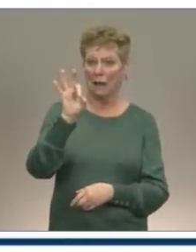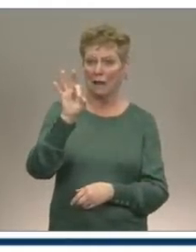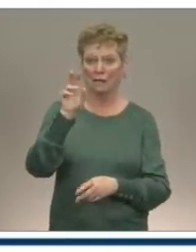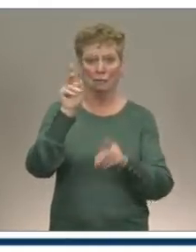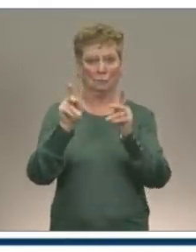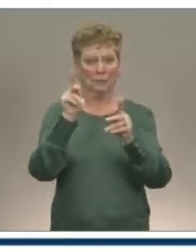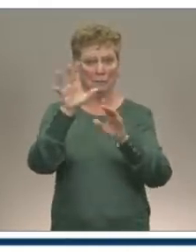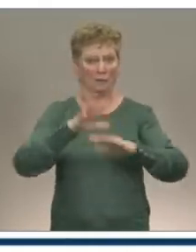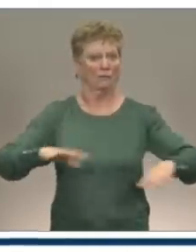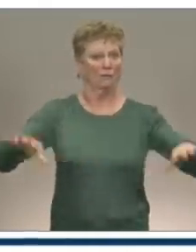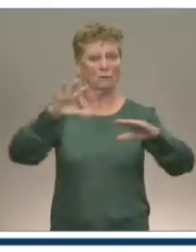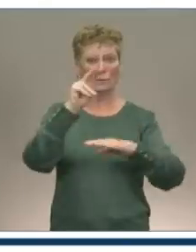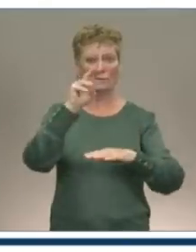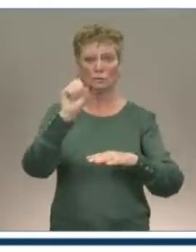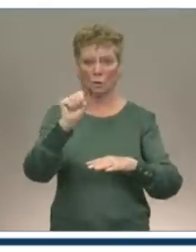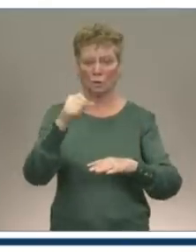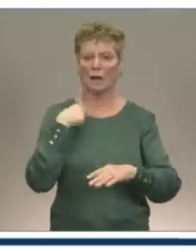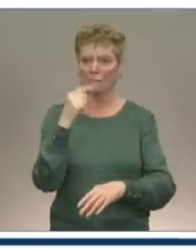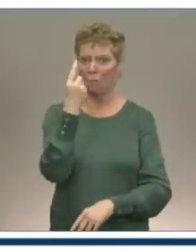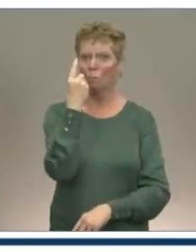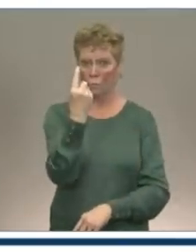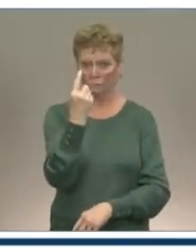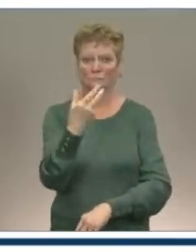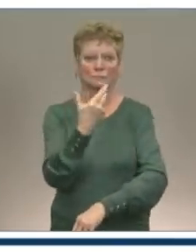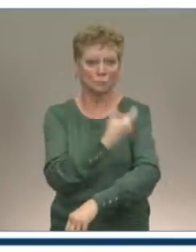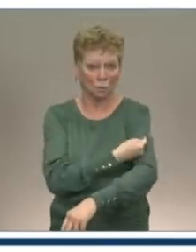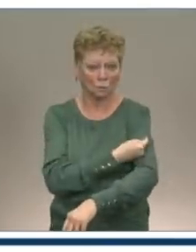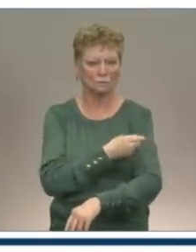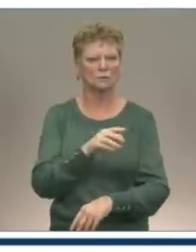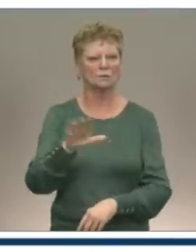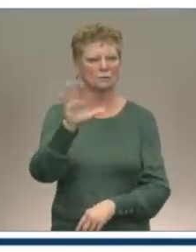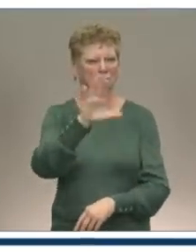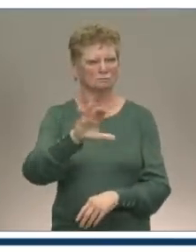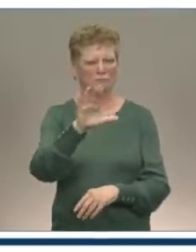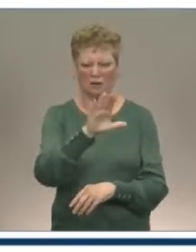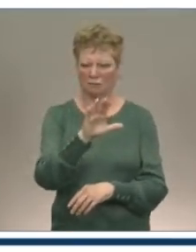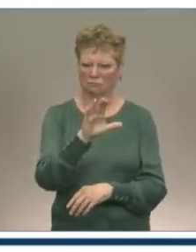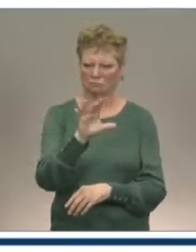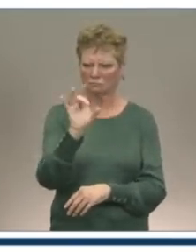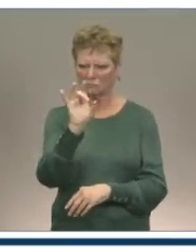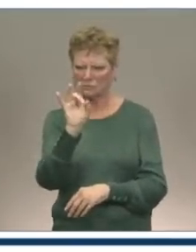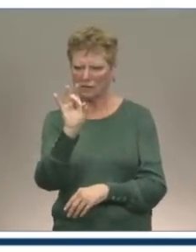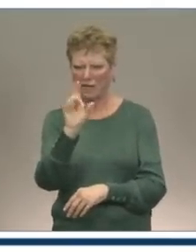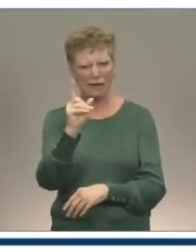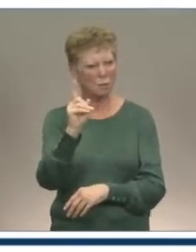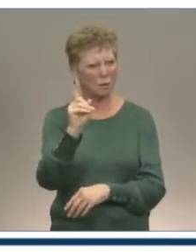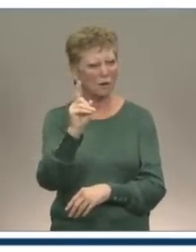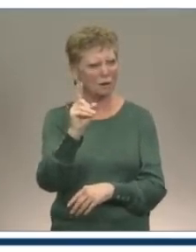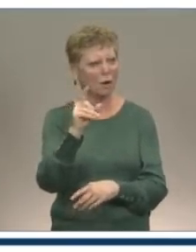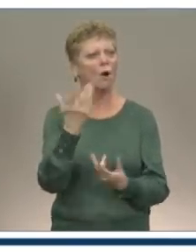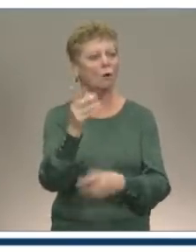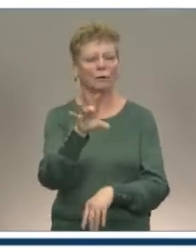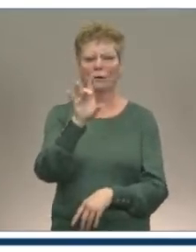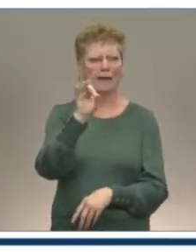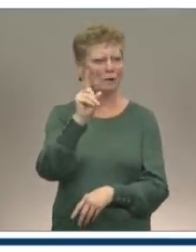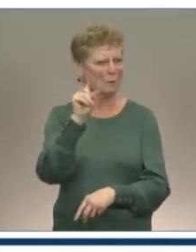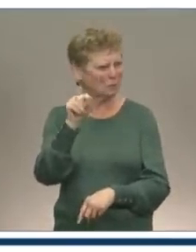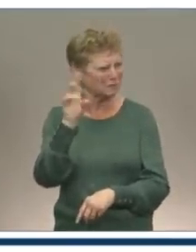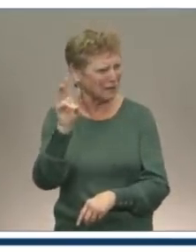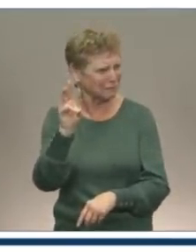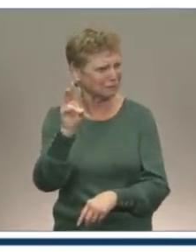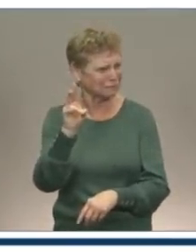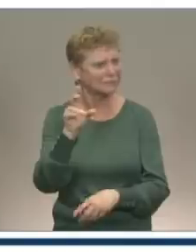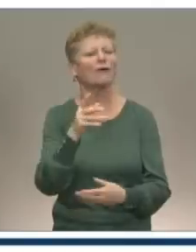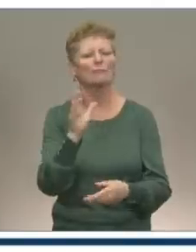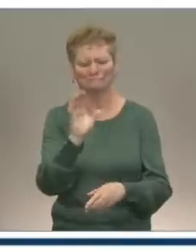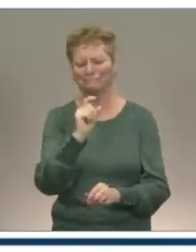least one dose and um somewhere in the range of 81 i think was 0.19 0.7 something like that 81.7 are